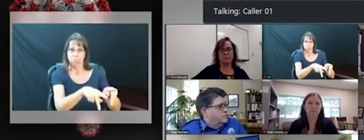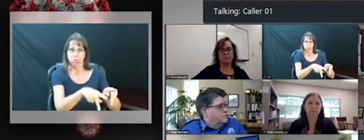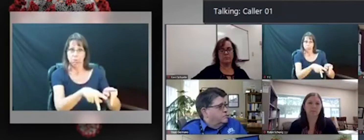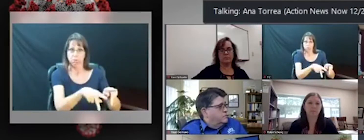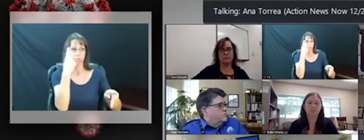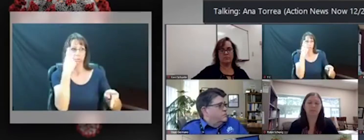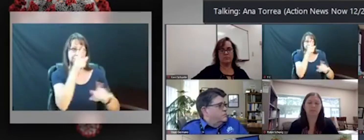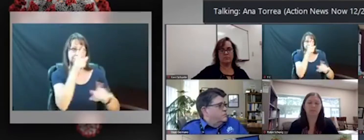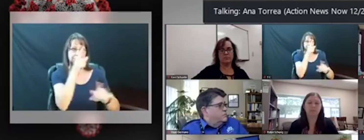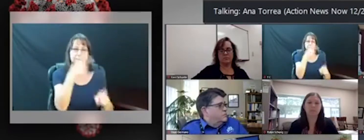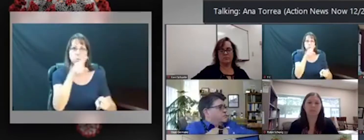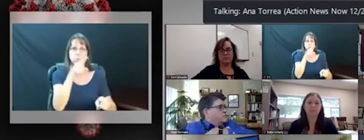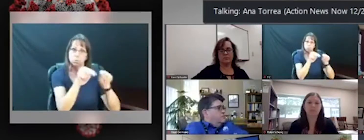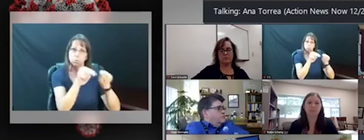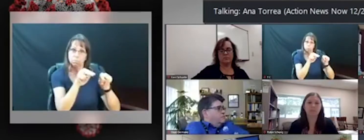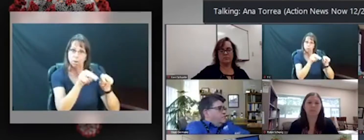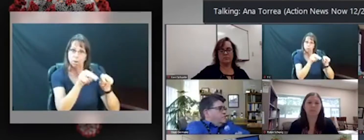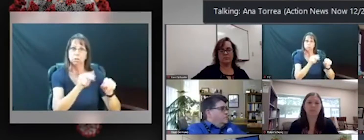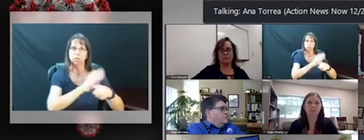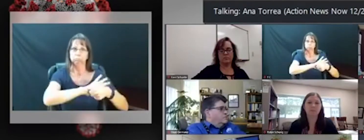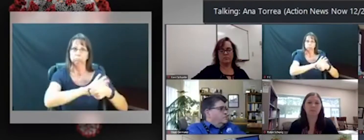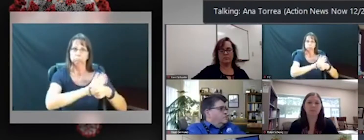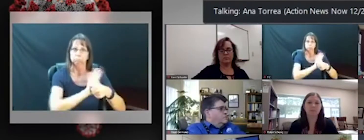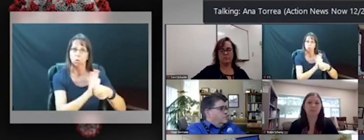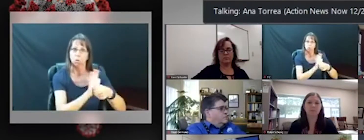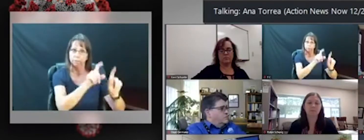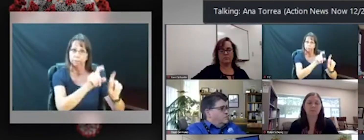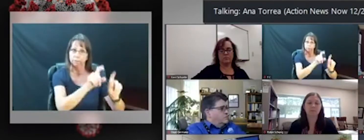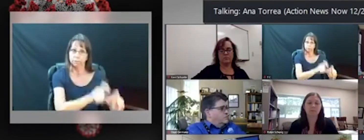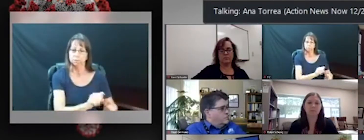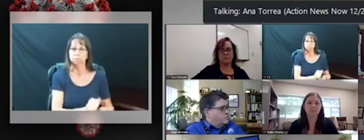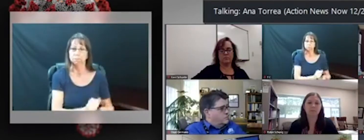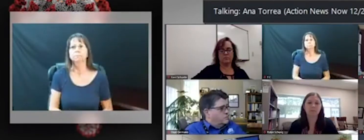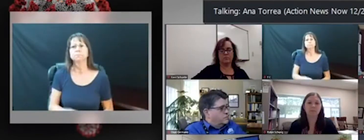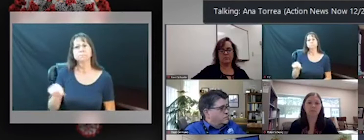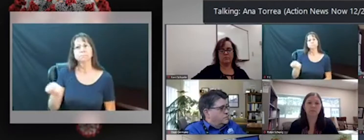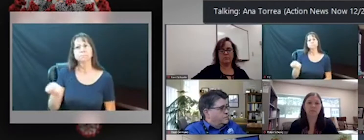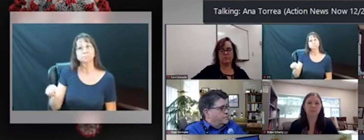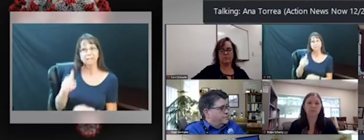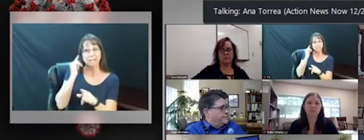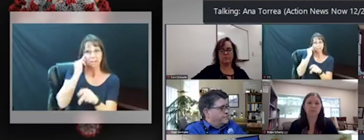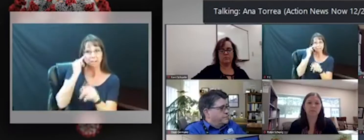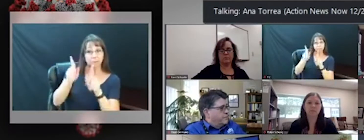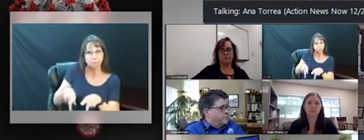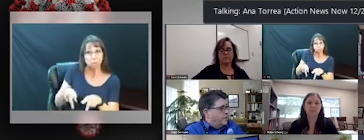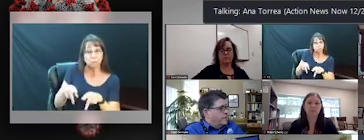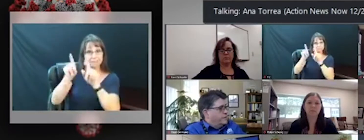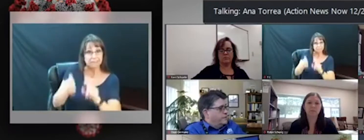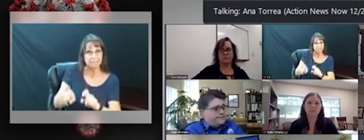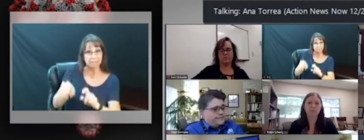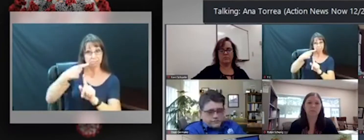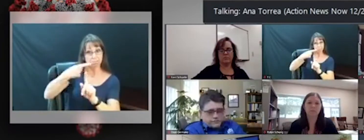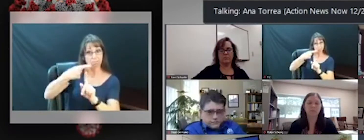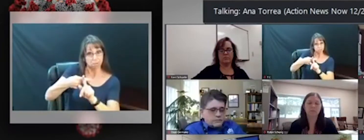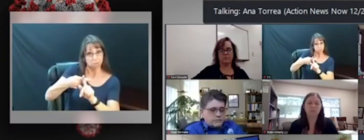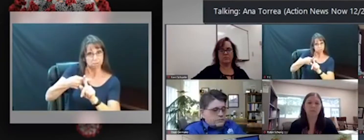And individuals who are tested positive, are they currently right now isolated in quarantined in their respective areas?